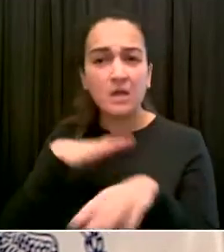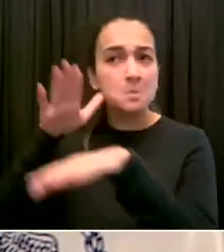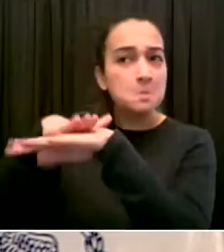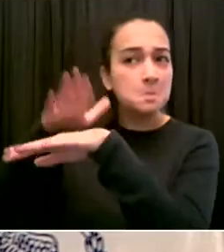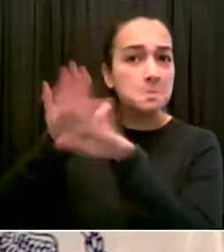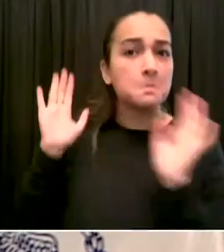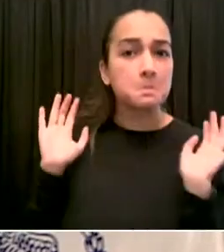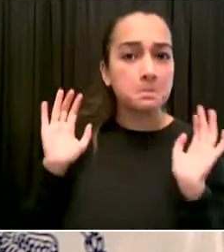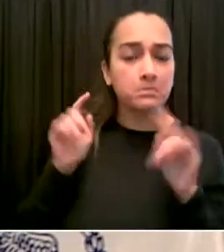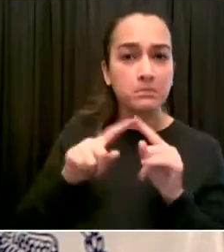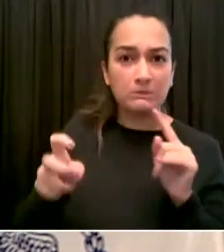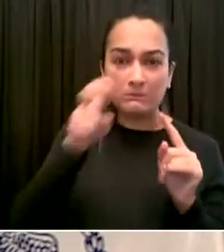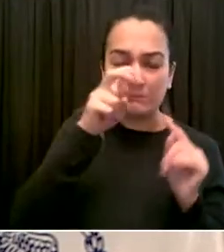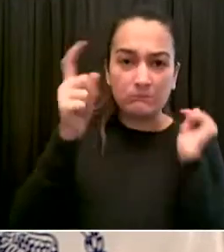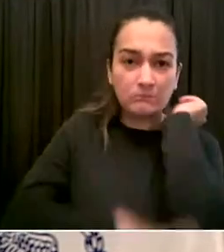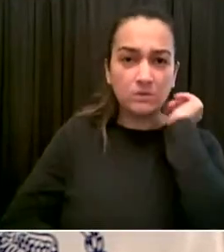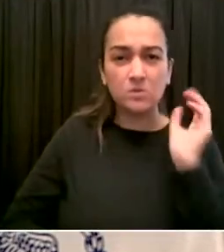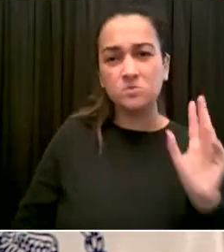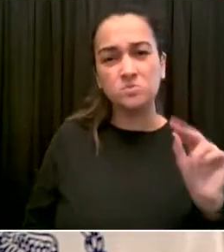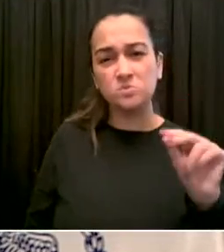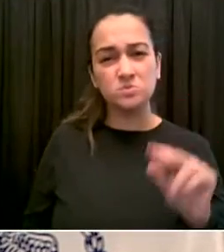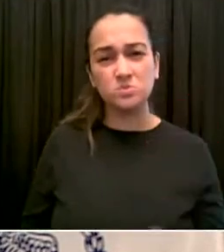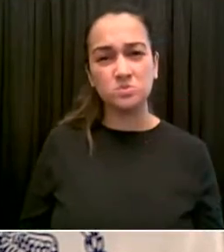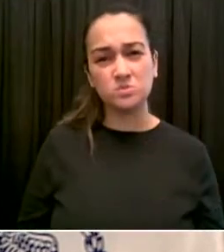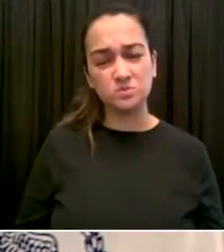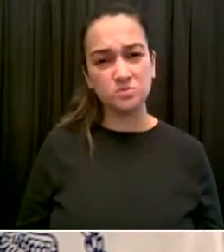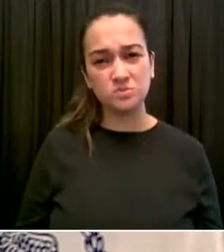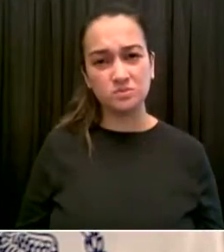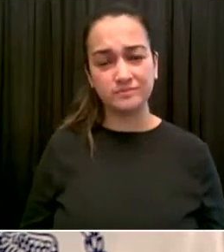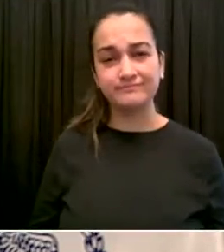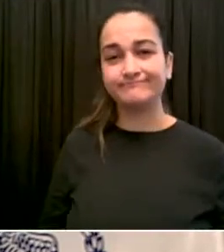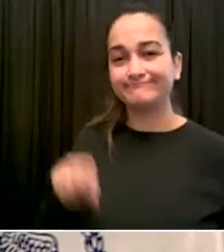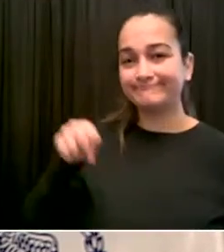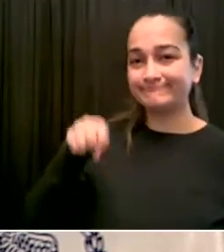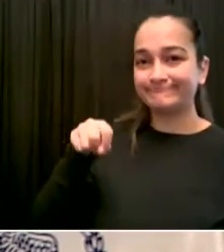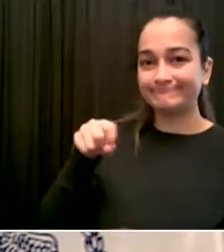COMMEND BROADWAY, EVERYONE INVOLVED IN THE BROADWAY